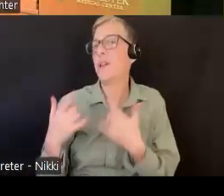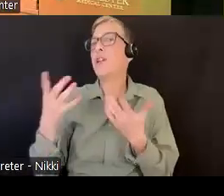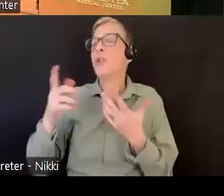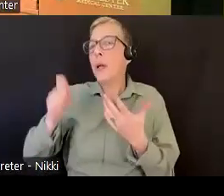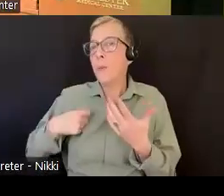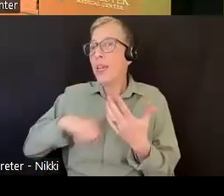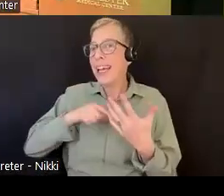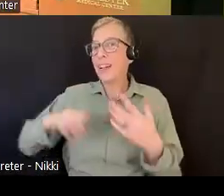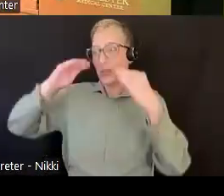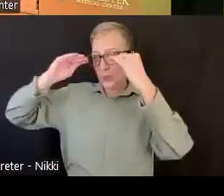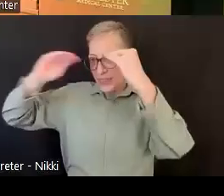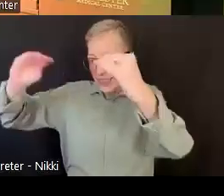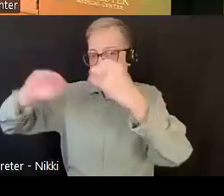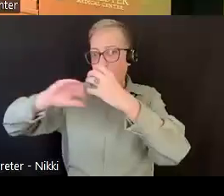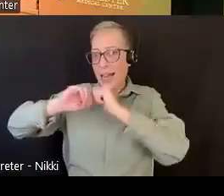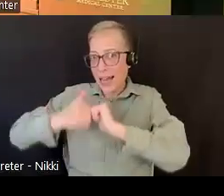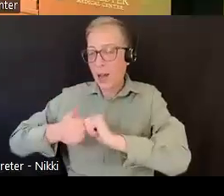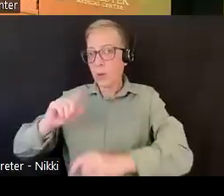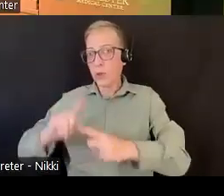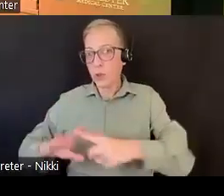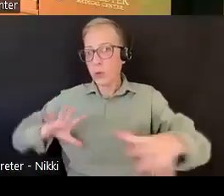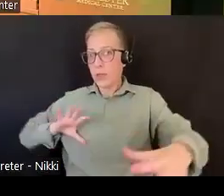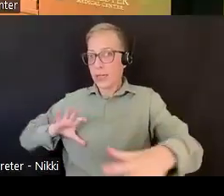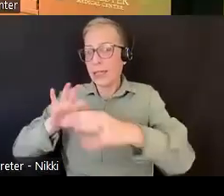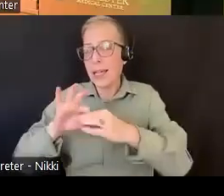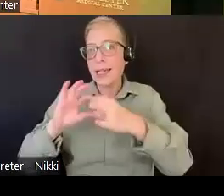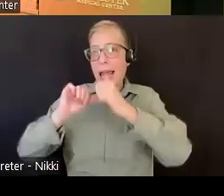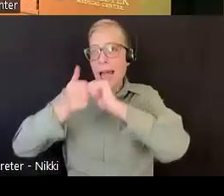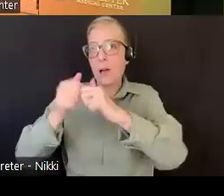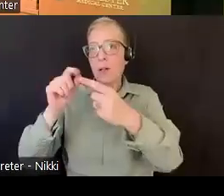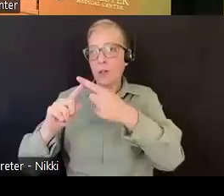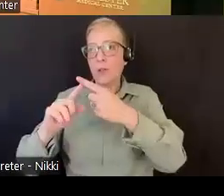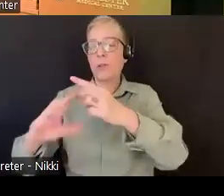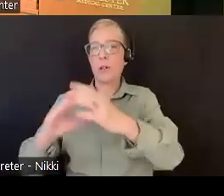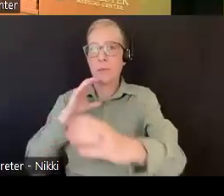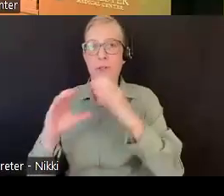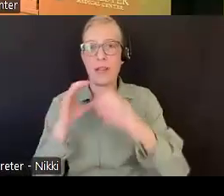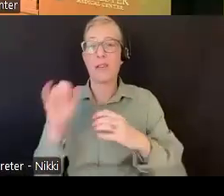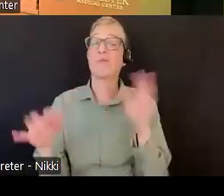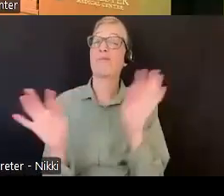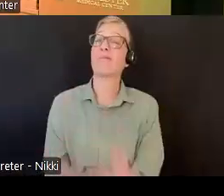you do those things but it is that's the one key that everybody that's foundational to everything